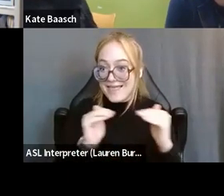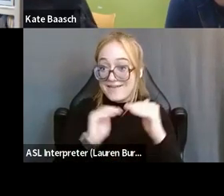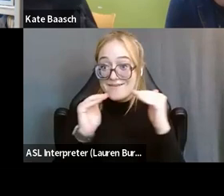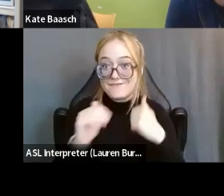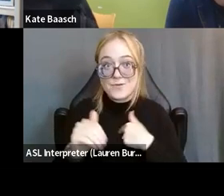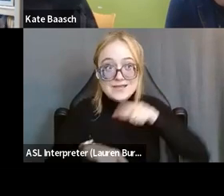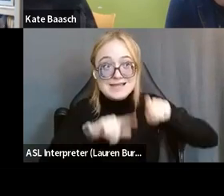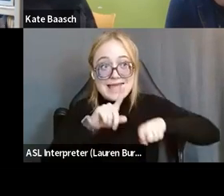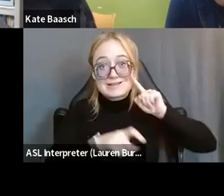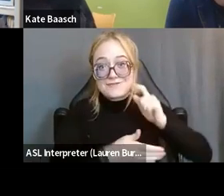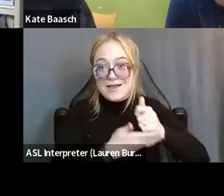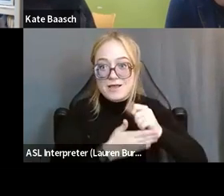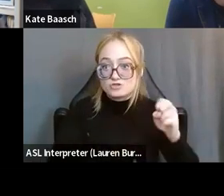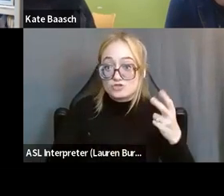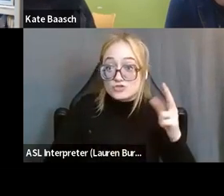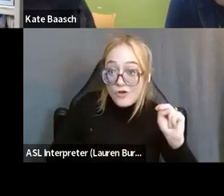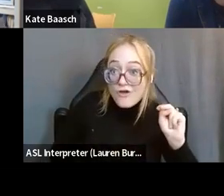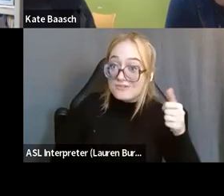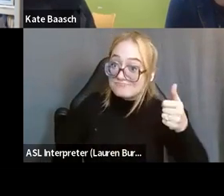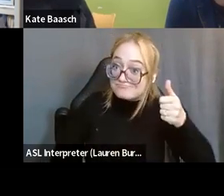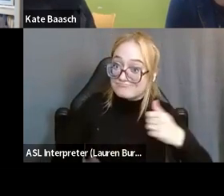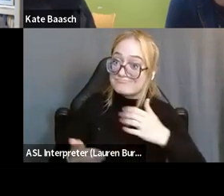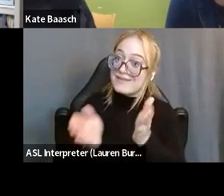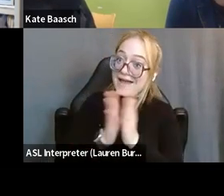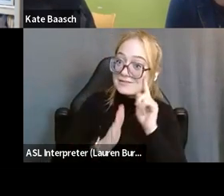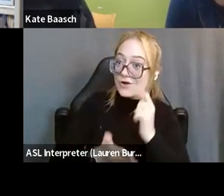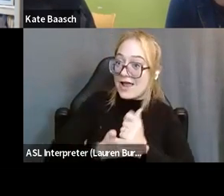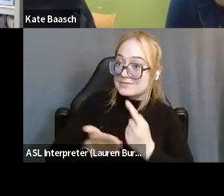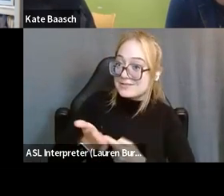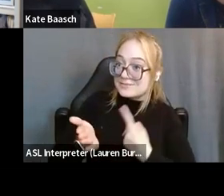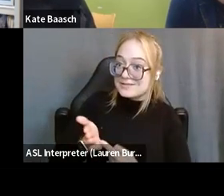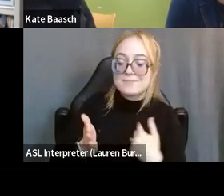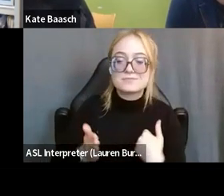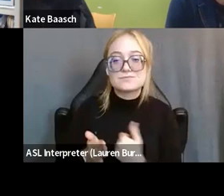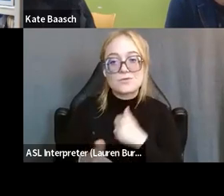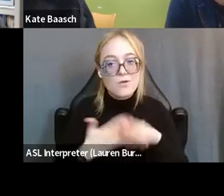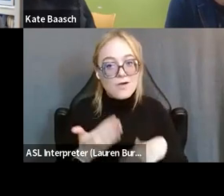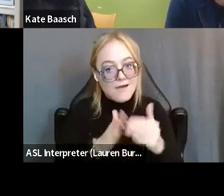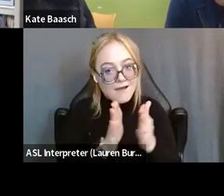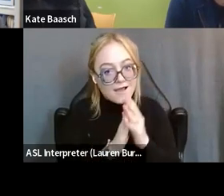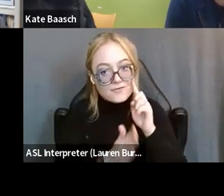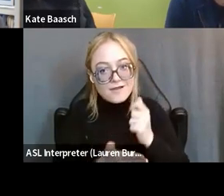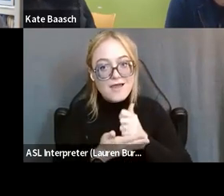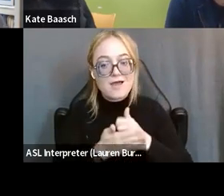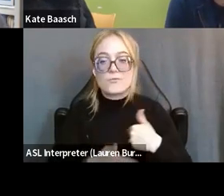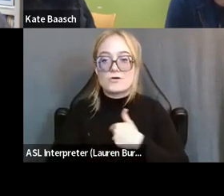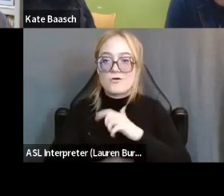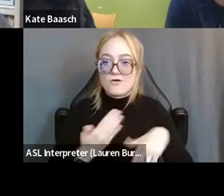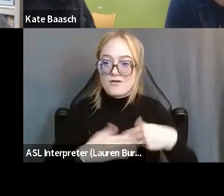I know Shawn asked for help, right, sometimes. So we're all asking for help because we're in this together, we're all working alongside each other